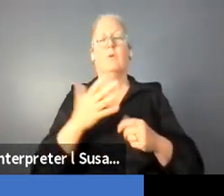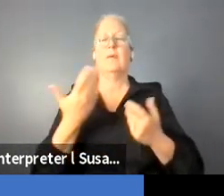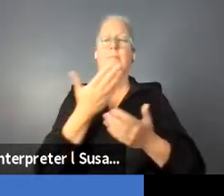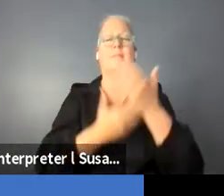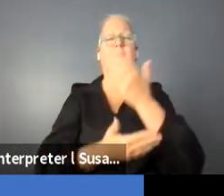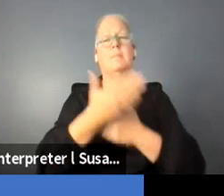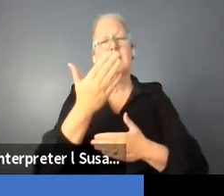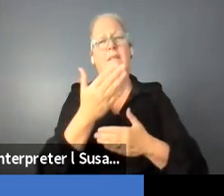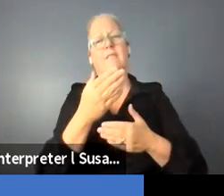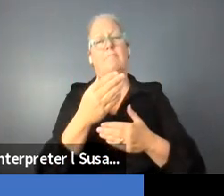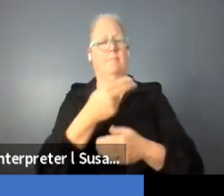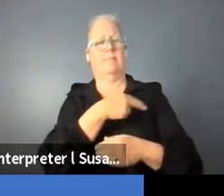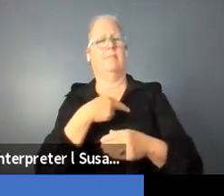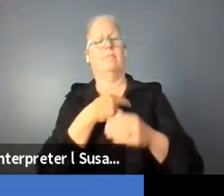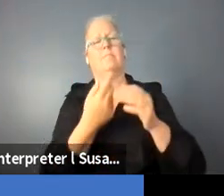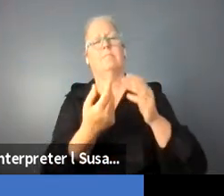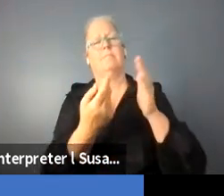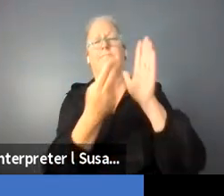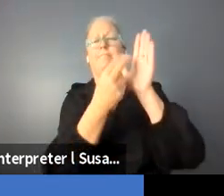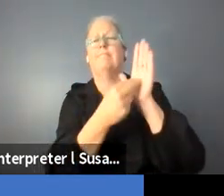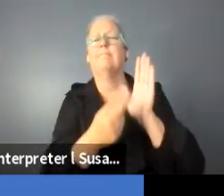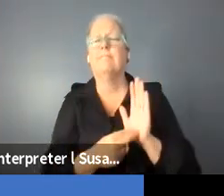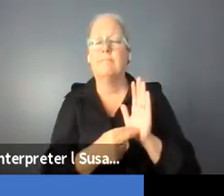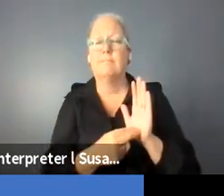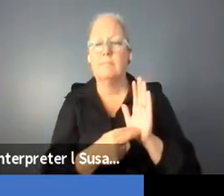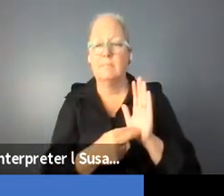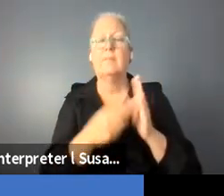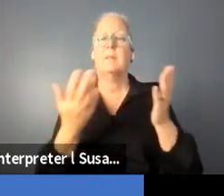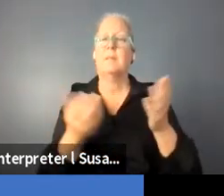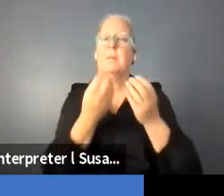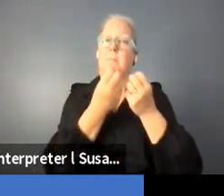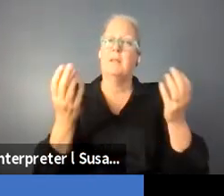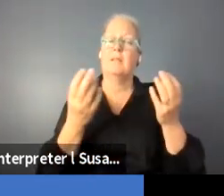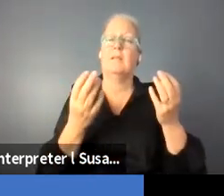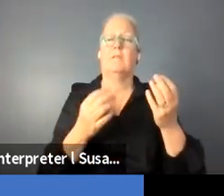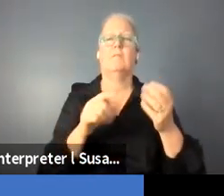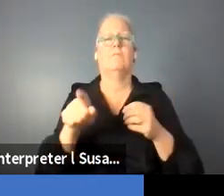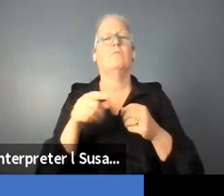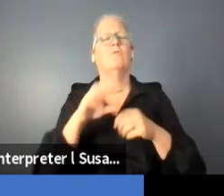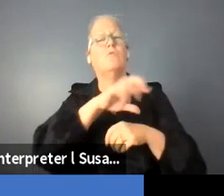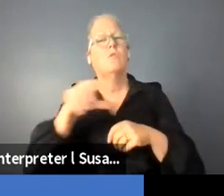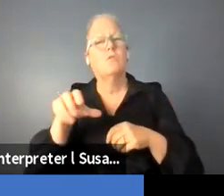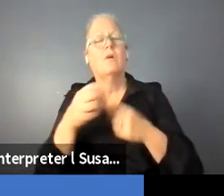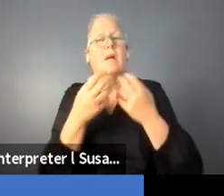Another observation is that actually, which we didn't discuss so much, is that many countries put in place multiple measures or kind of adapted their measures over time